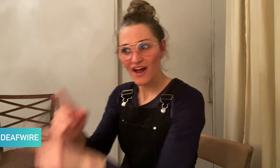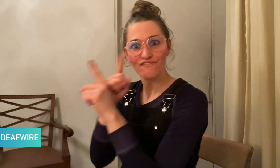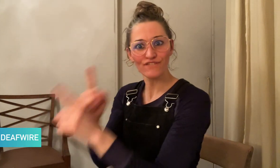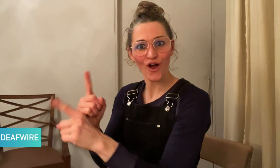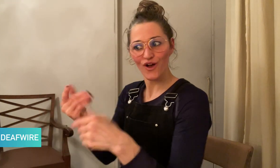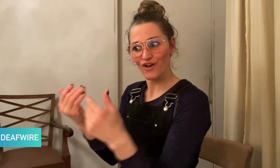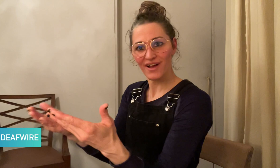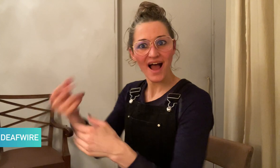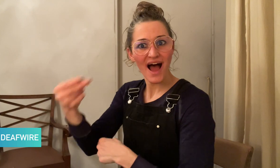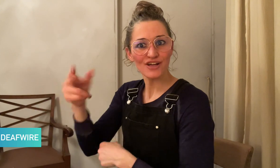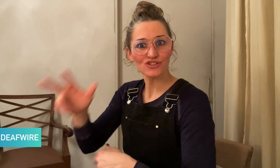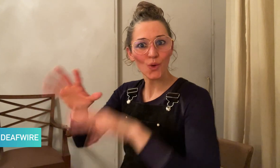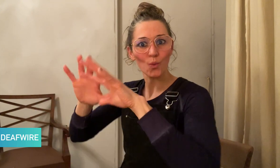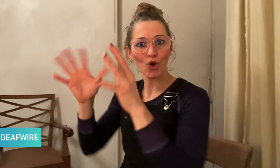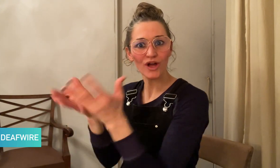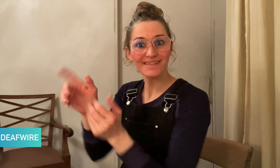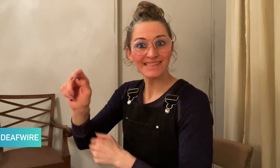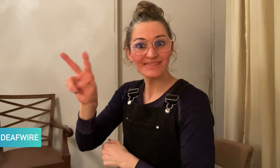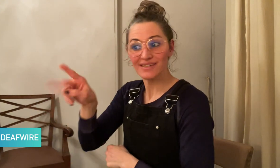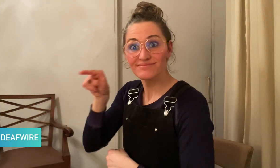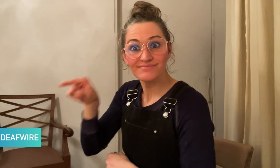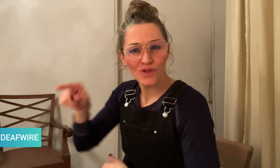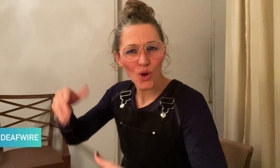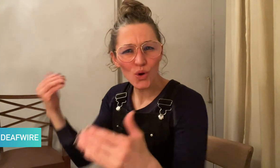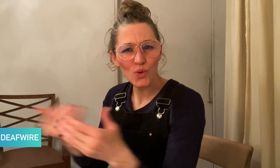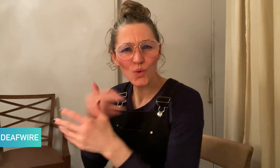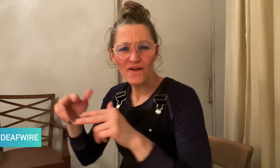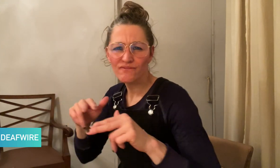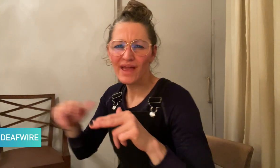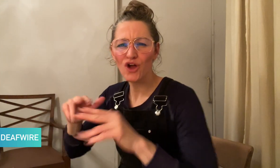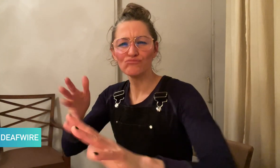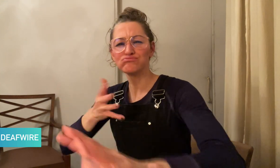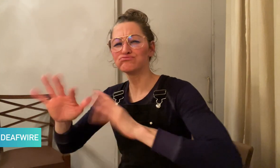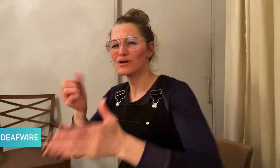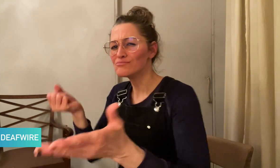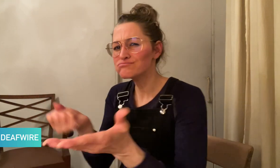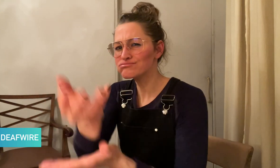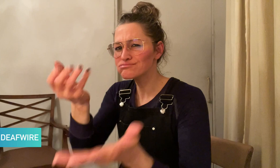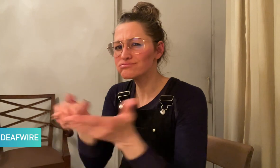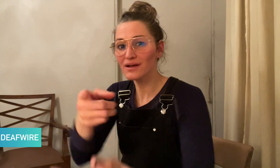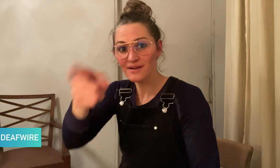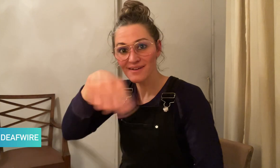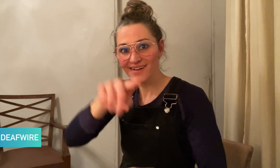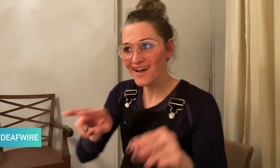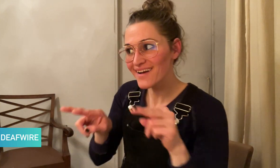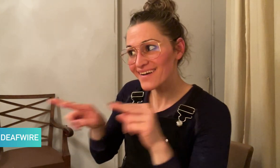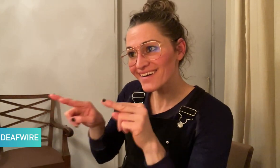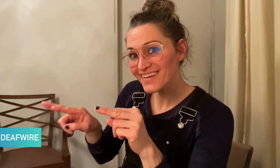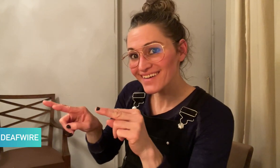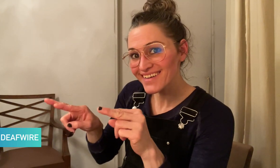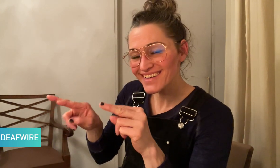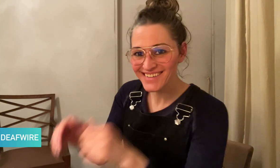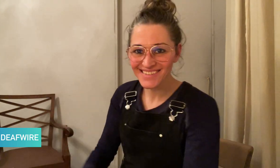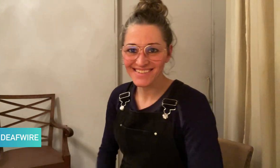H3 World TV to get new video updates!